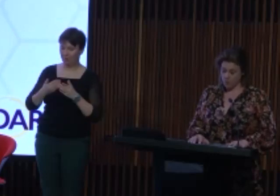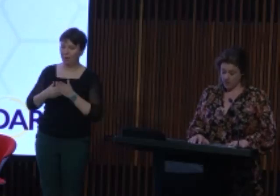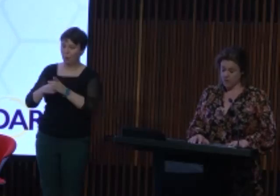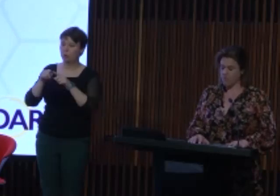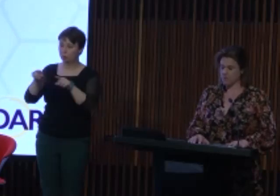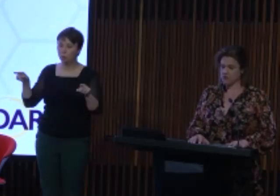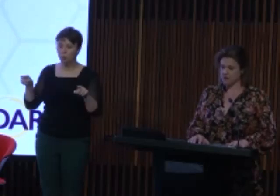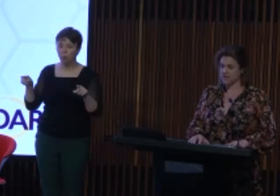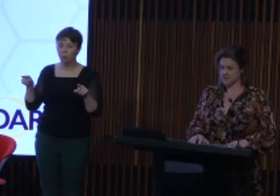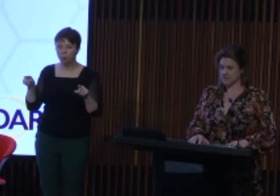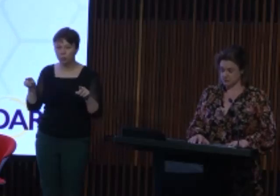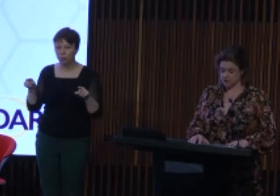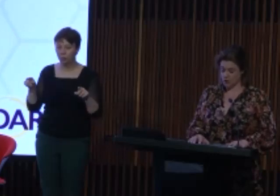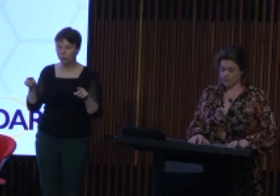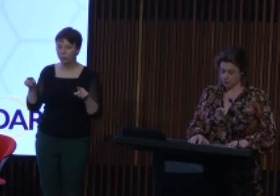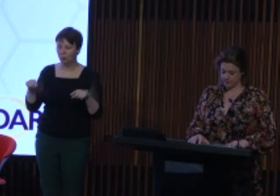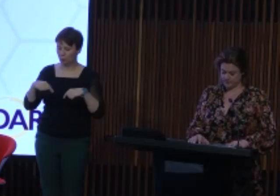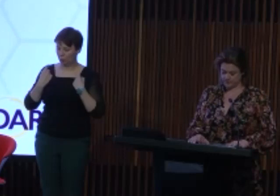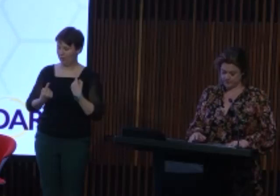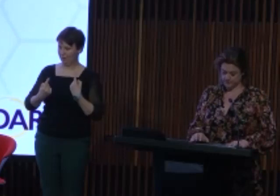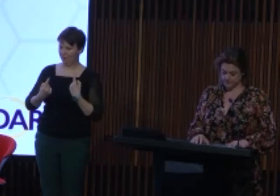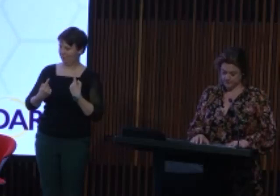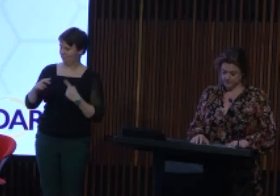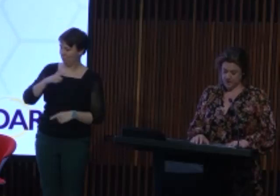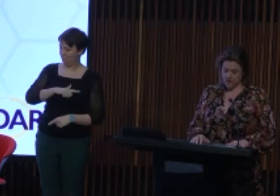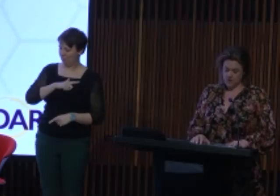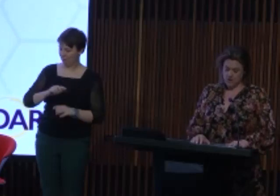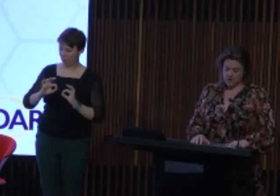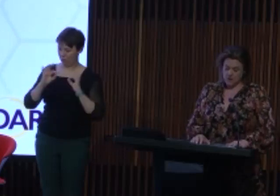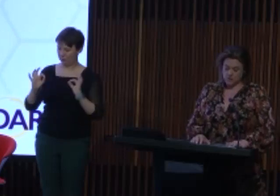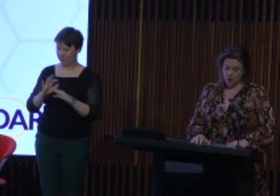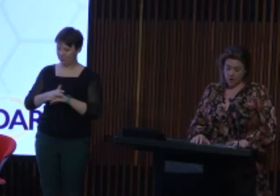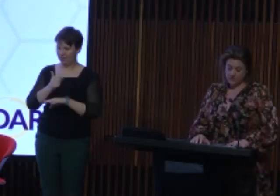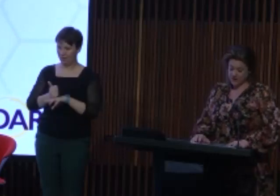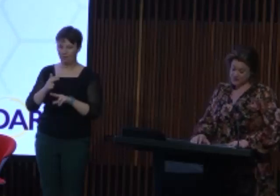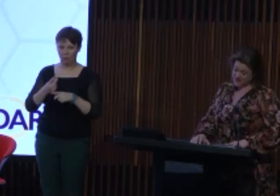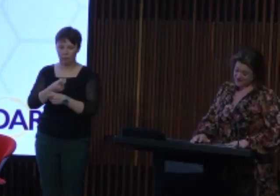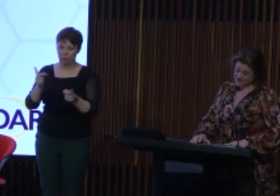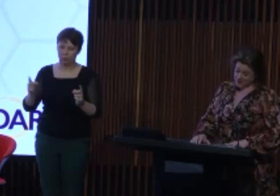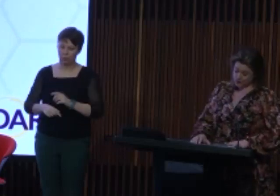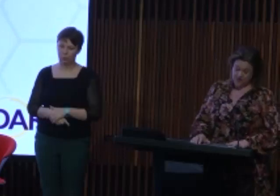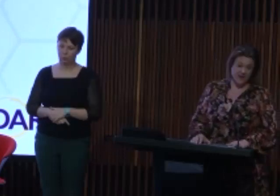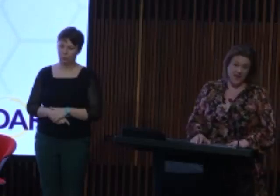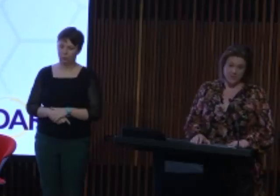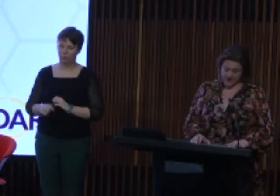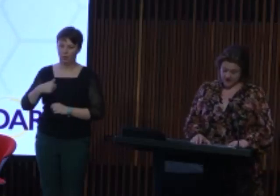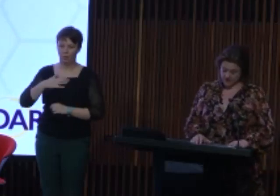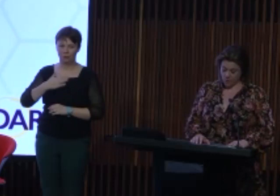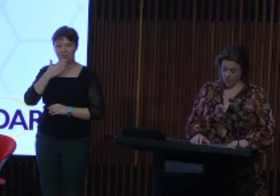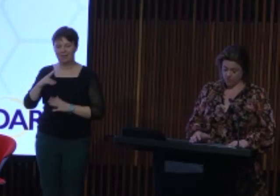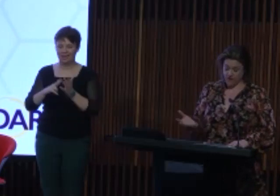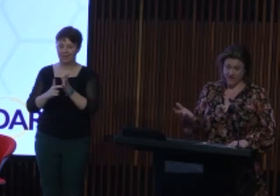and we certainly exist to serve you. So I would like to extend a thank you to NAB for